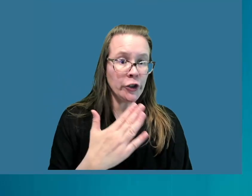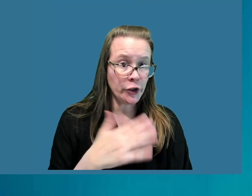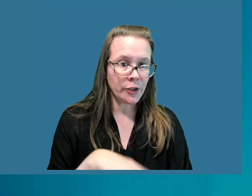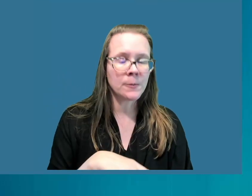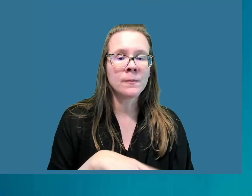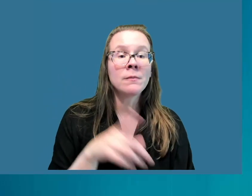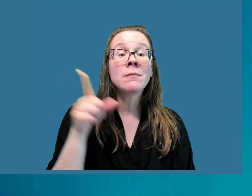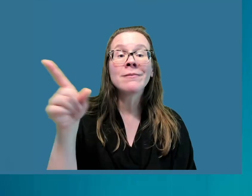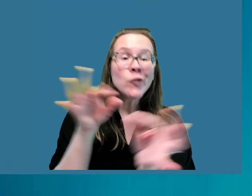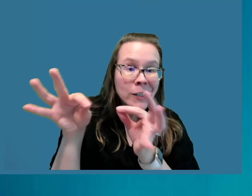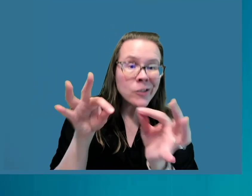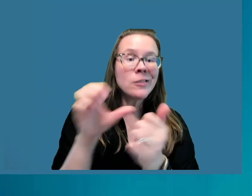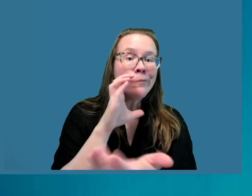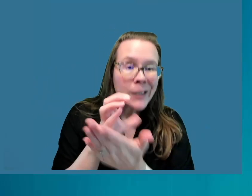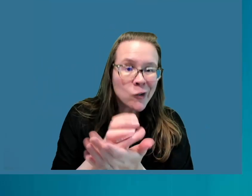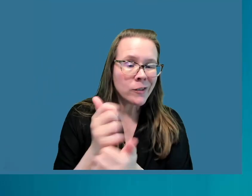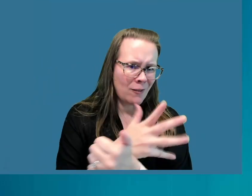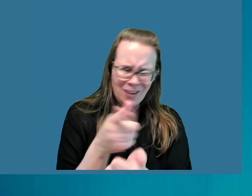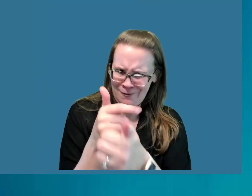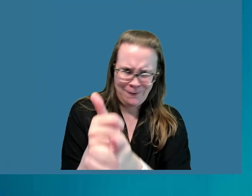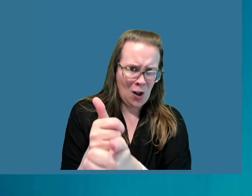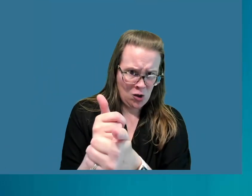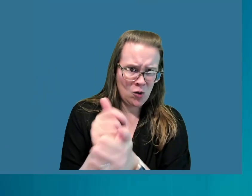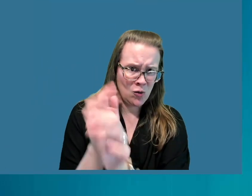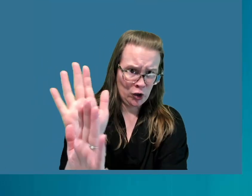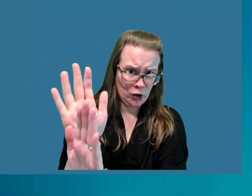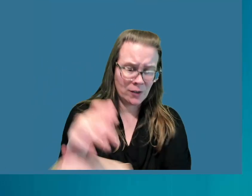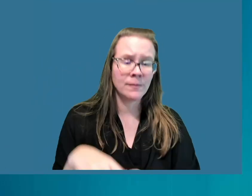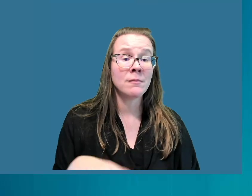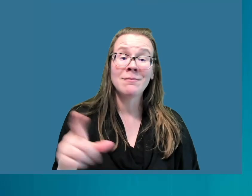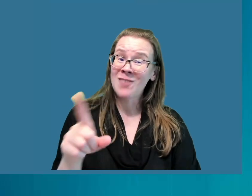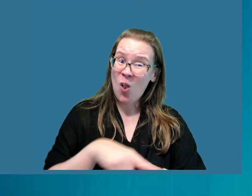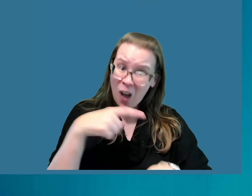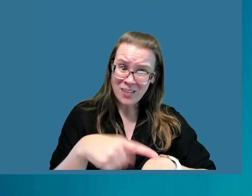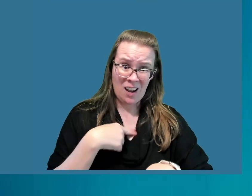like, photos and tutorials of what to do and what you're looking for. So just follow her process.